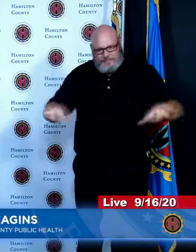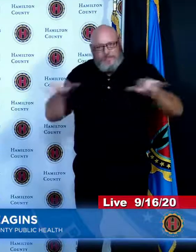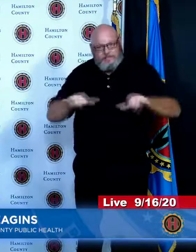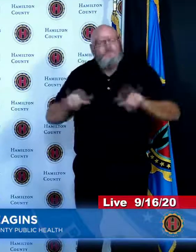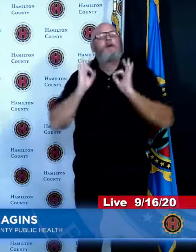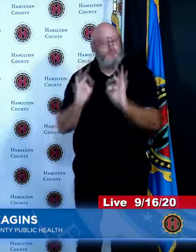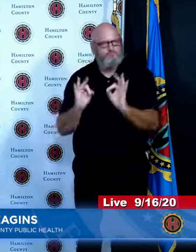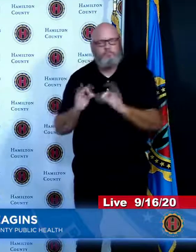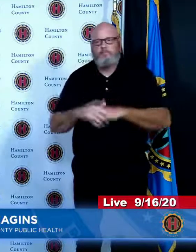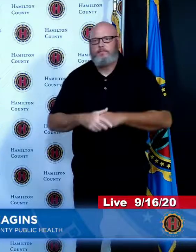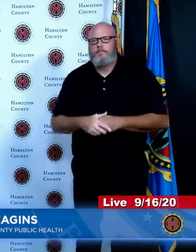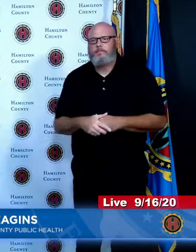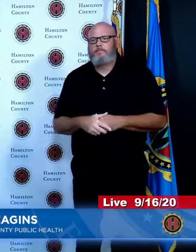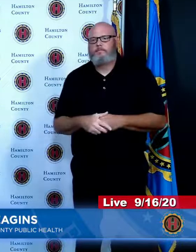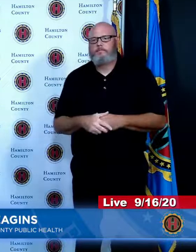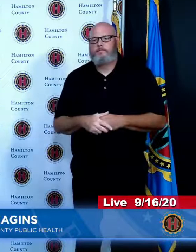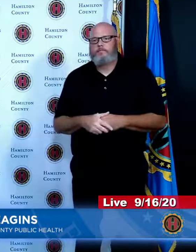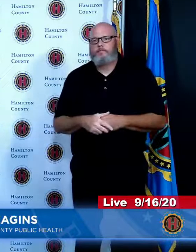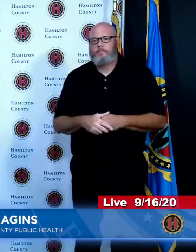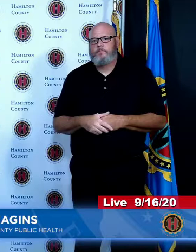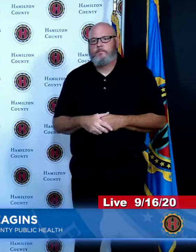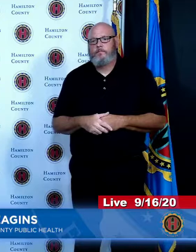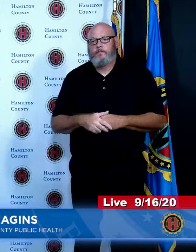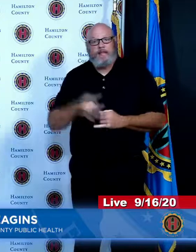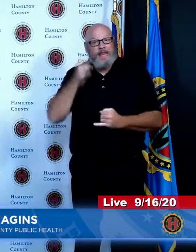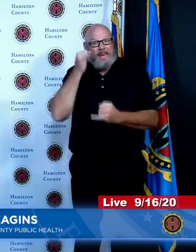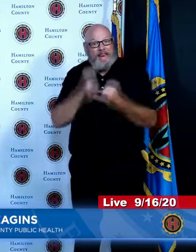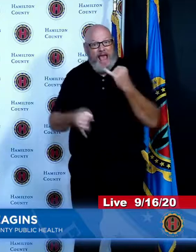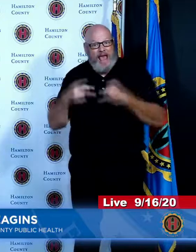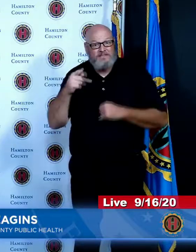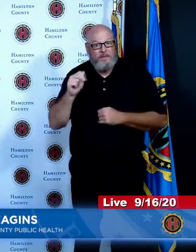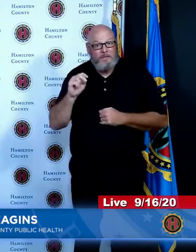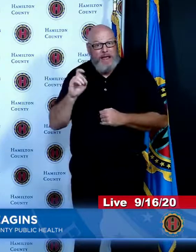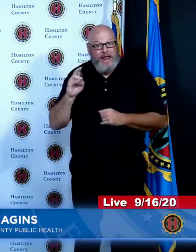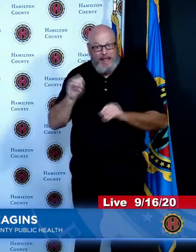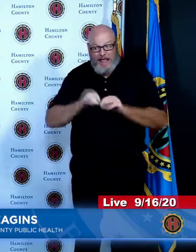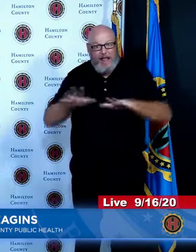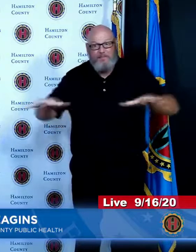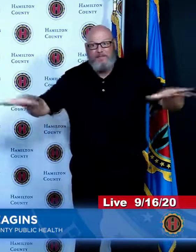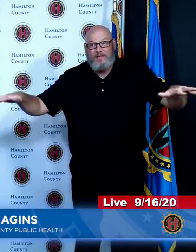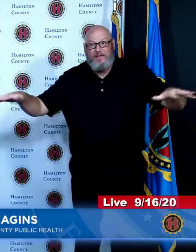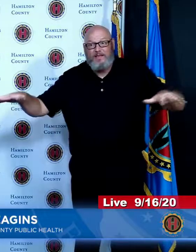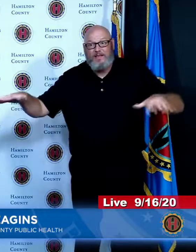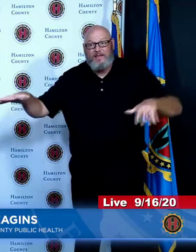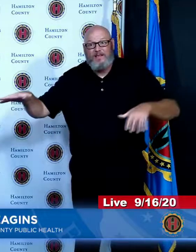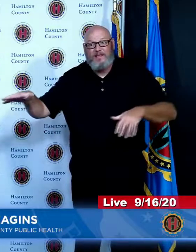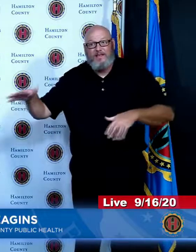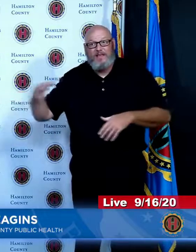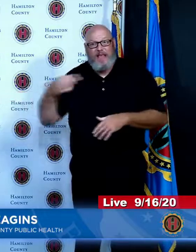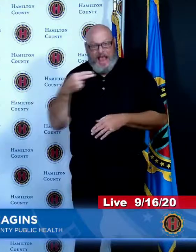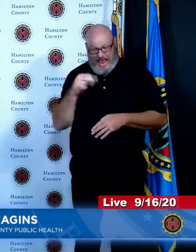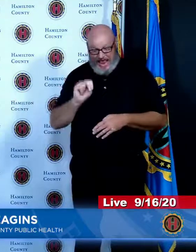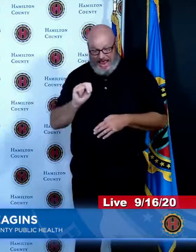increments there are several candidates in various stages of trials some are of which are beginning to show some promise